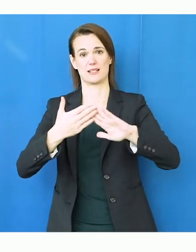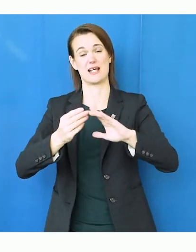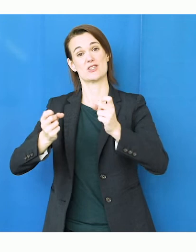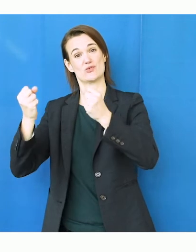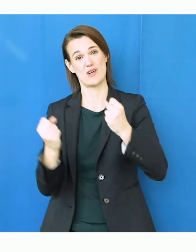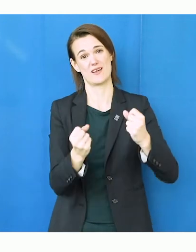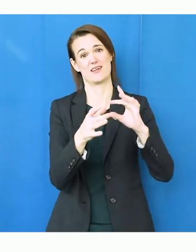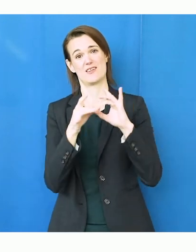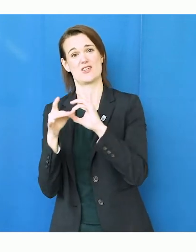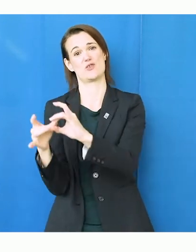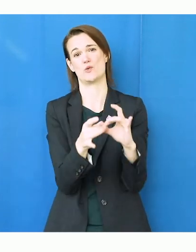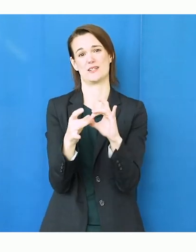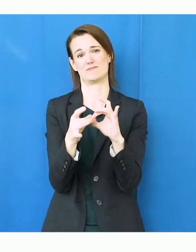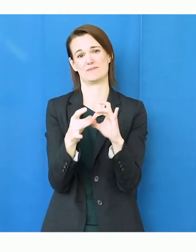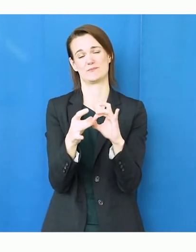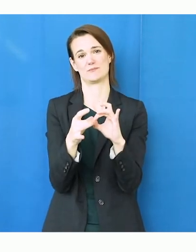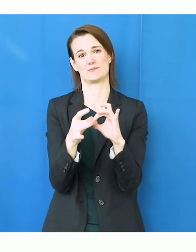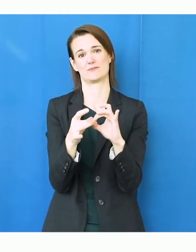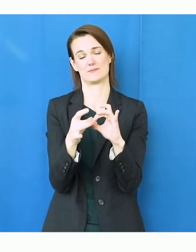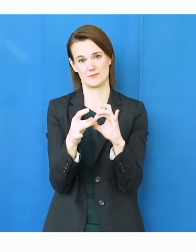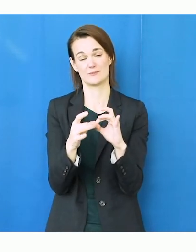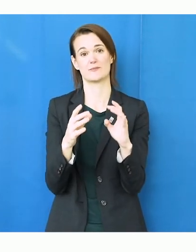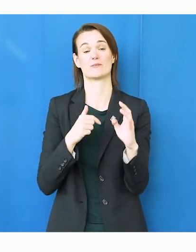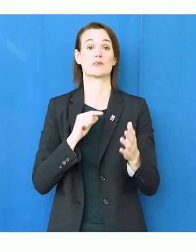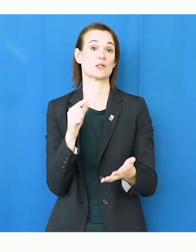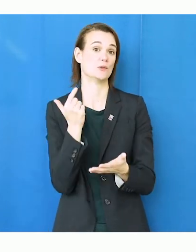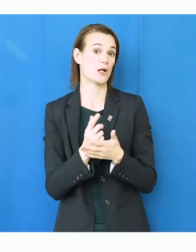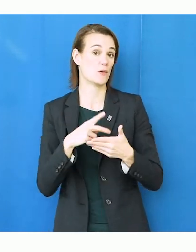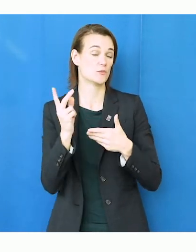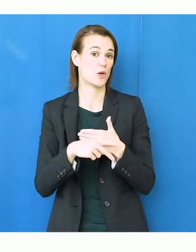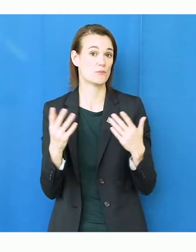As a proud graduate of the Occupational Health and Safety program, I want to speak to safety.